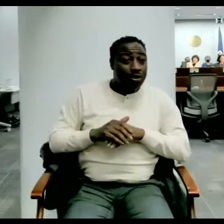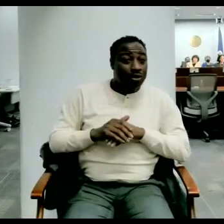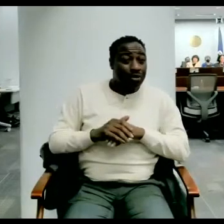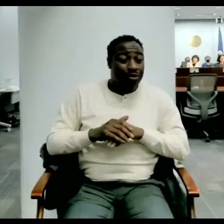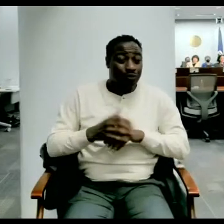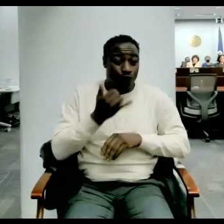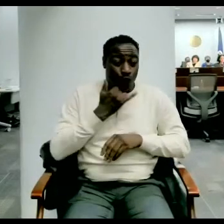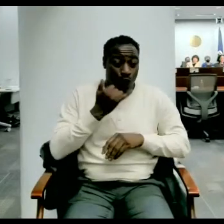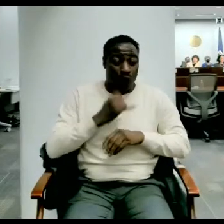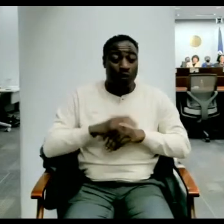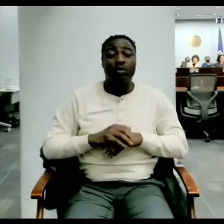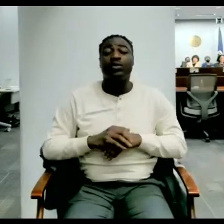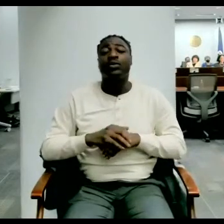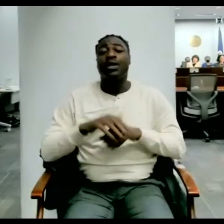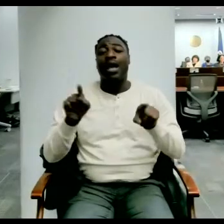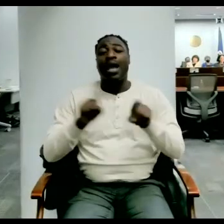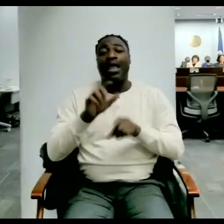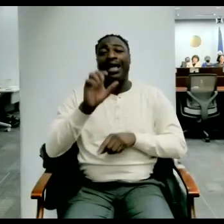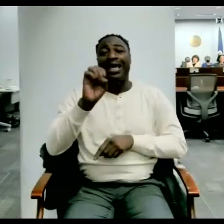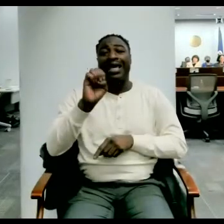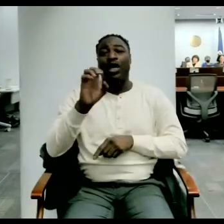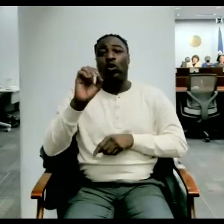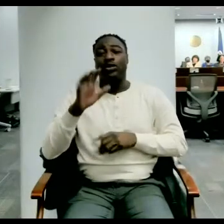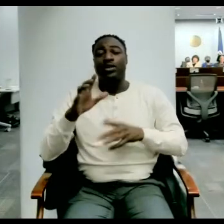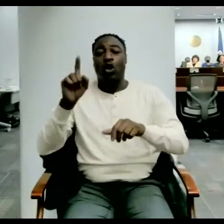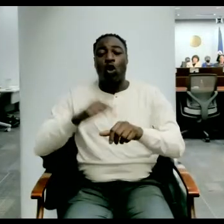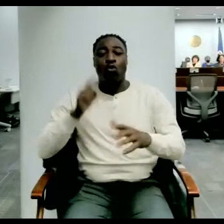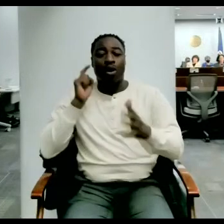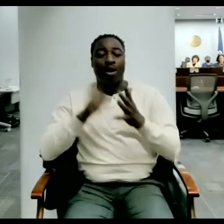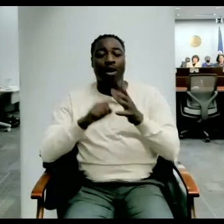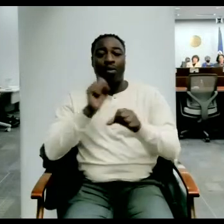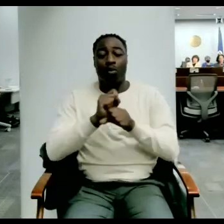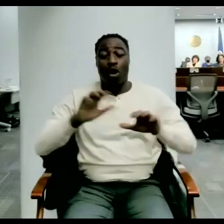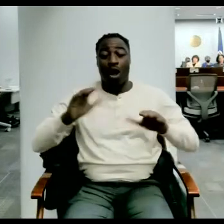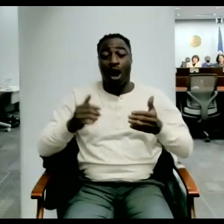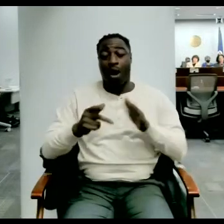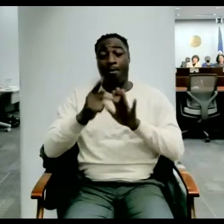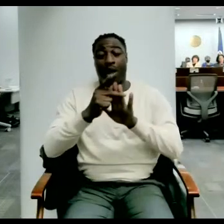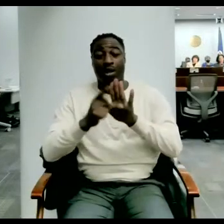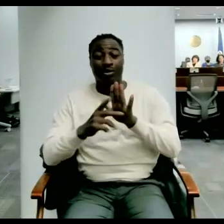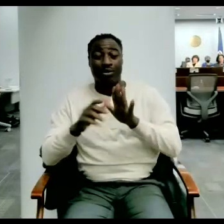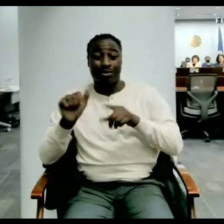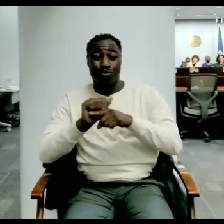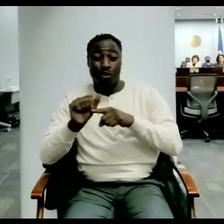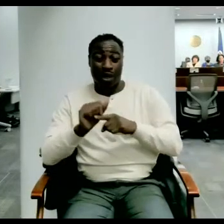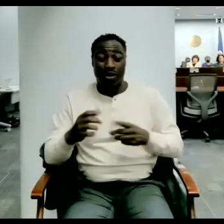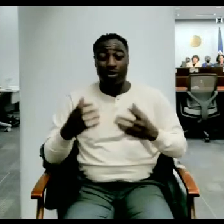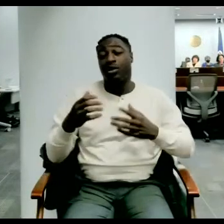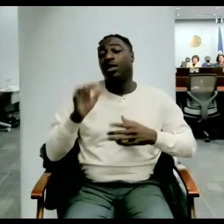As the EEOC has long recognized, employer hiring policies and practices that exclude